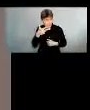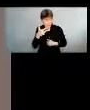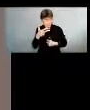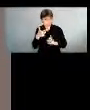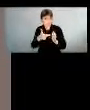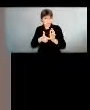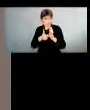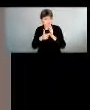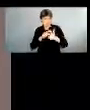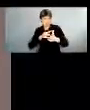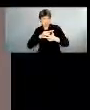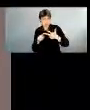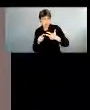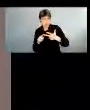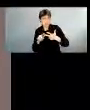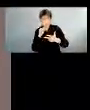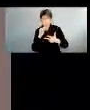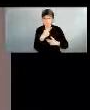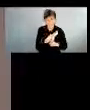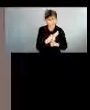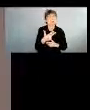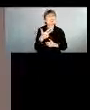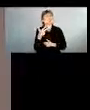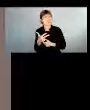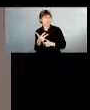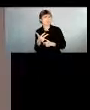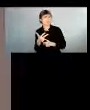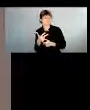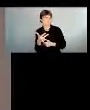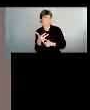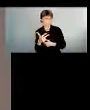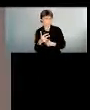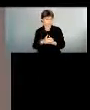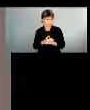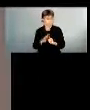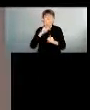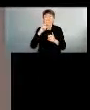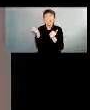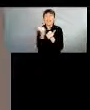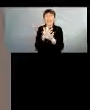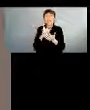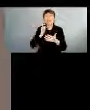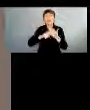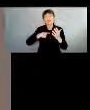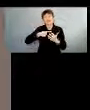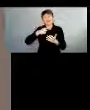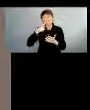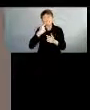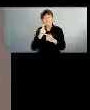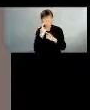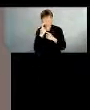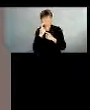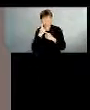because it’s weighted slightly higher in this stream. Basically, everything I said on the last slide still applies. So, defining your communities